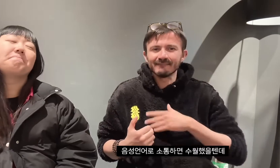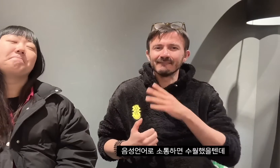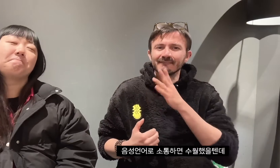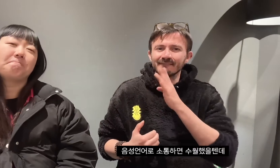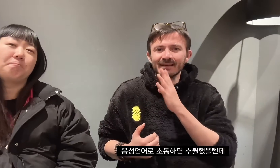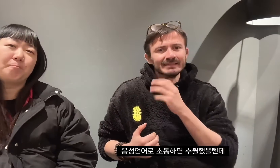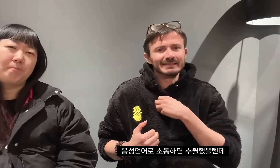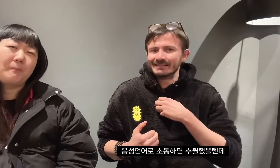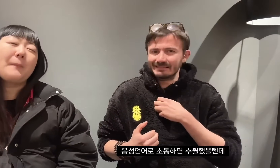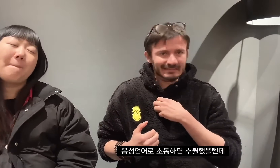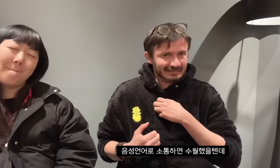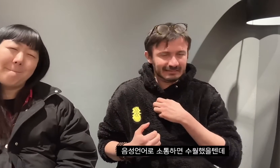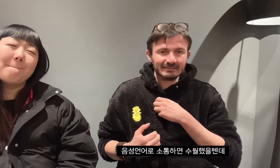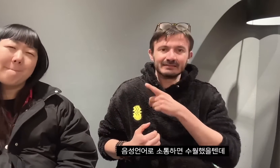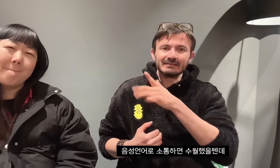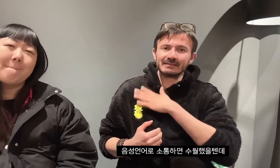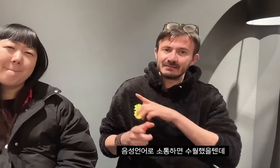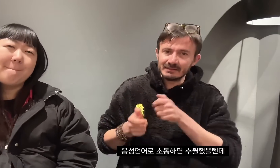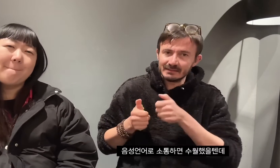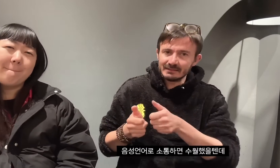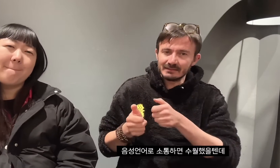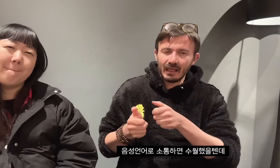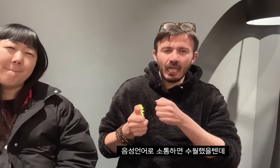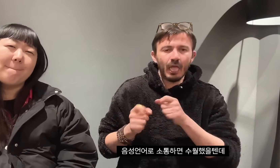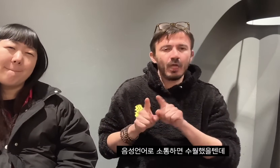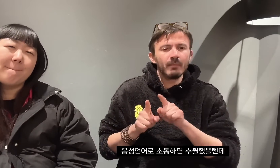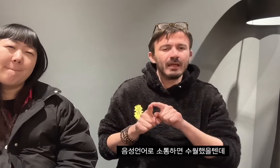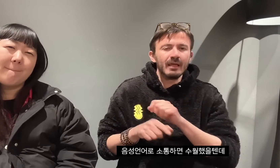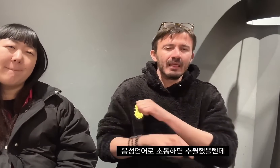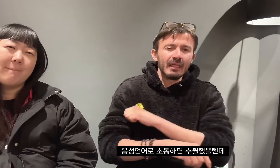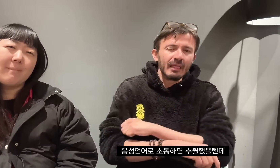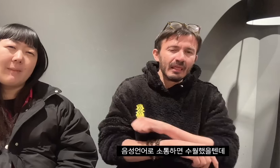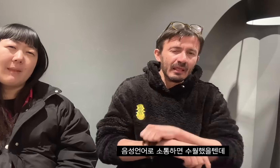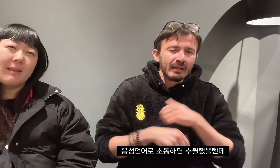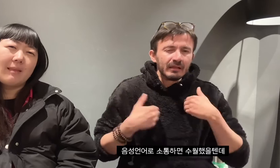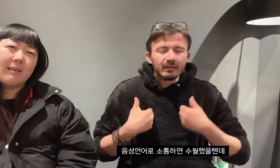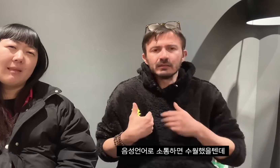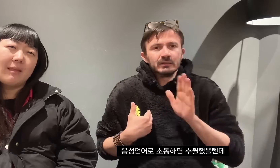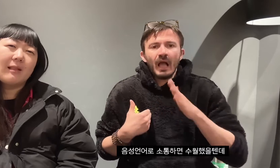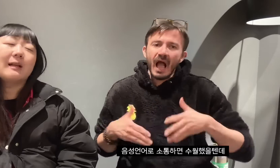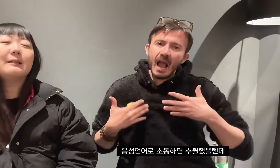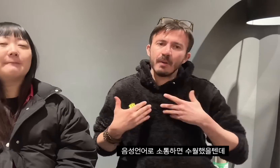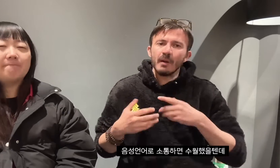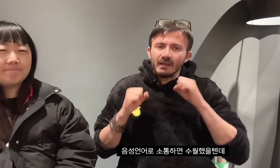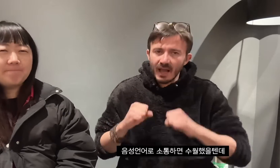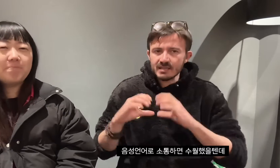It would have been easier if we communicated in voice language,